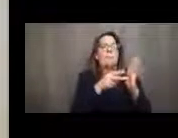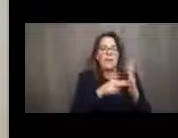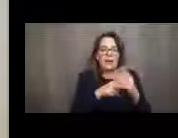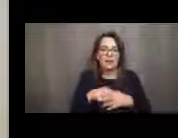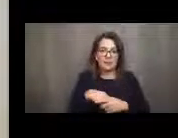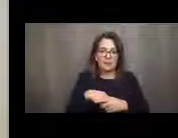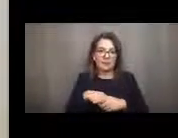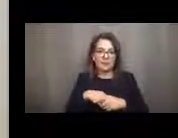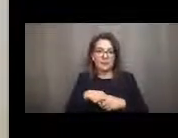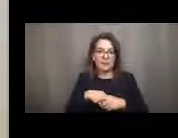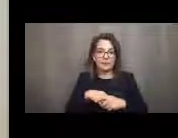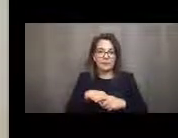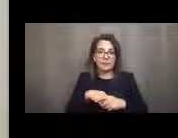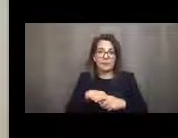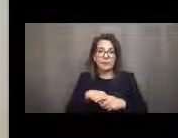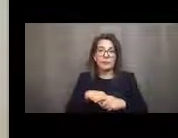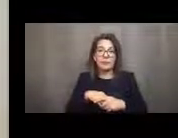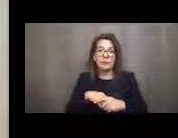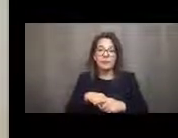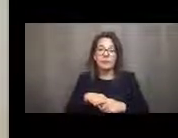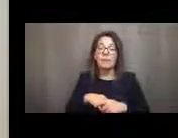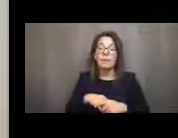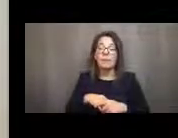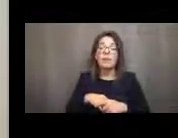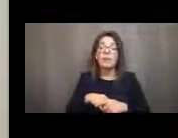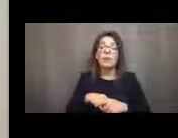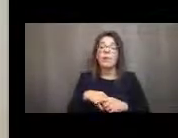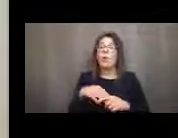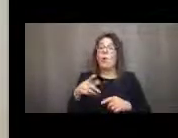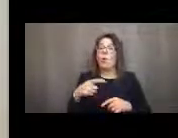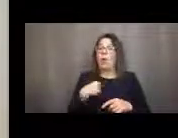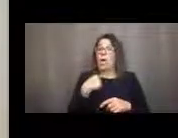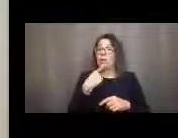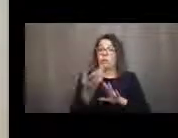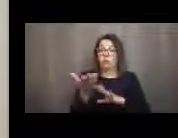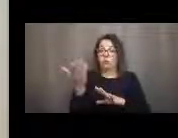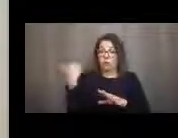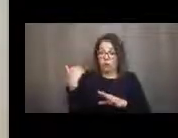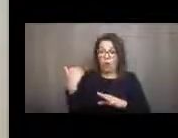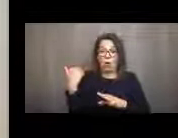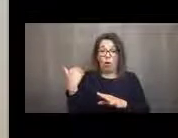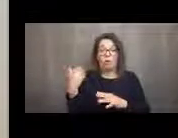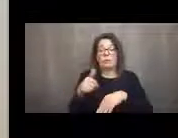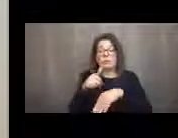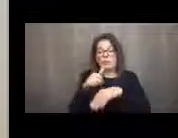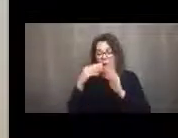So, again, when I told you that when you submit a grant application to NIH,